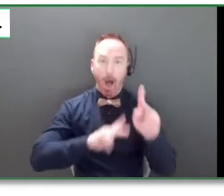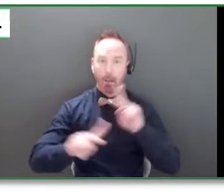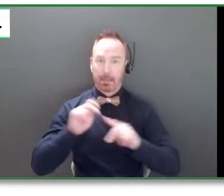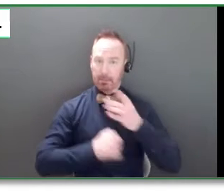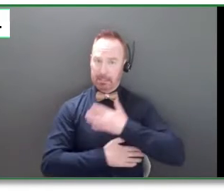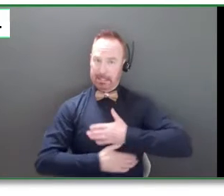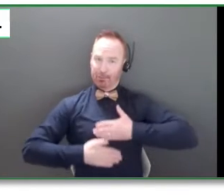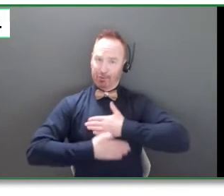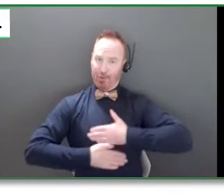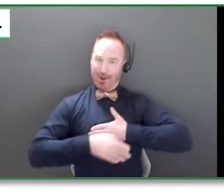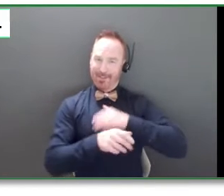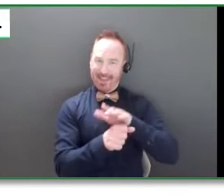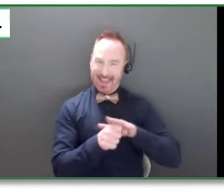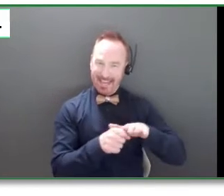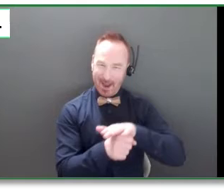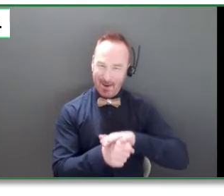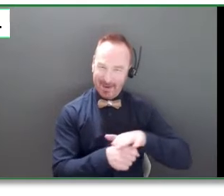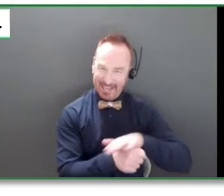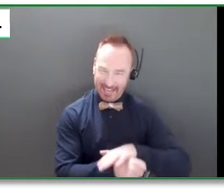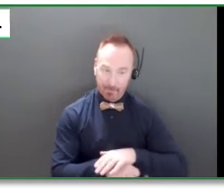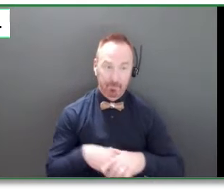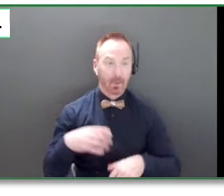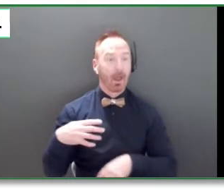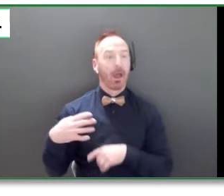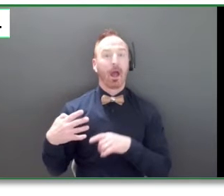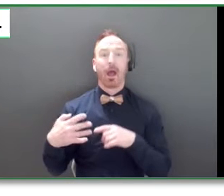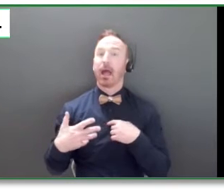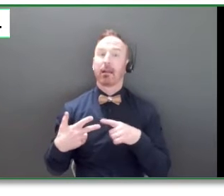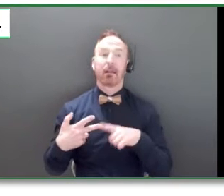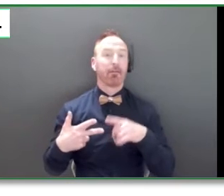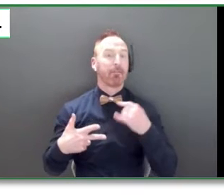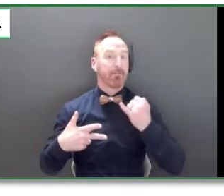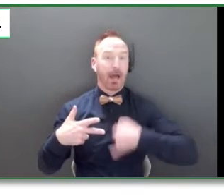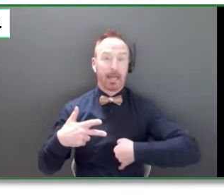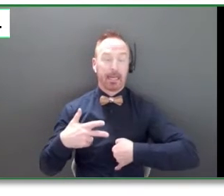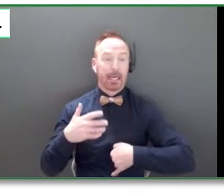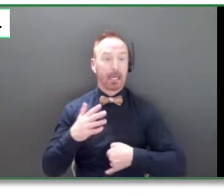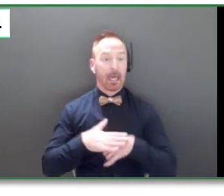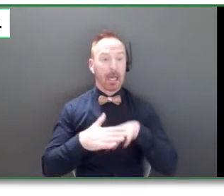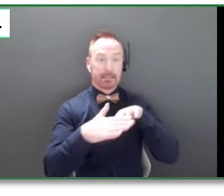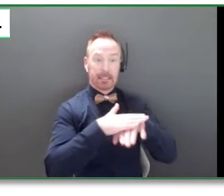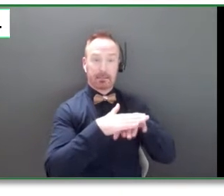And finally accessibility impacts help